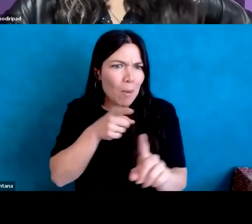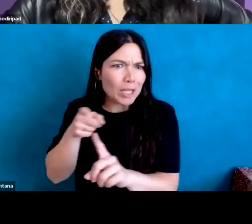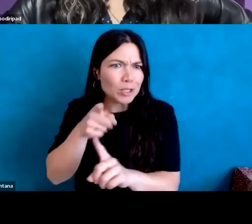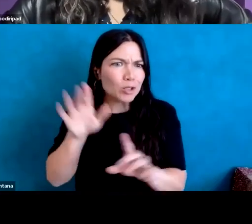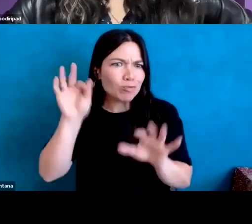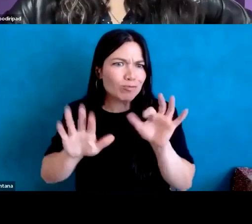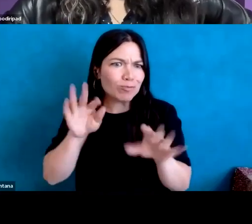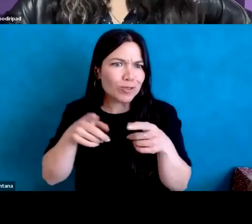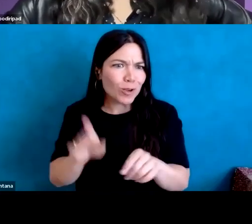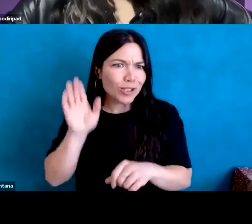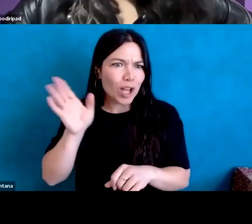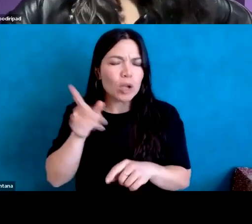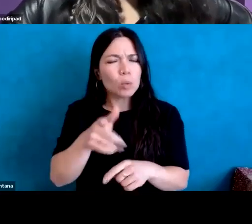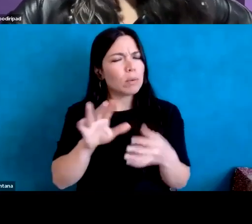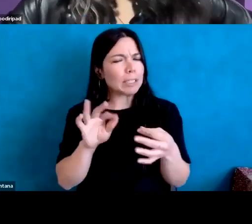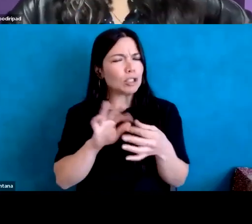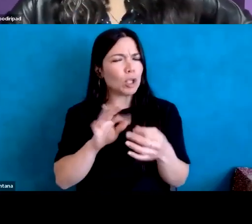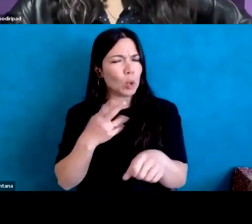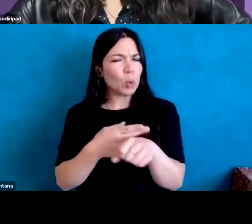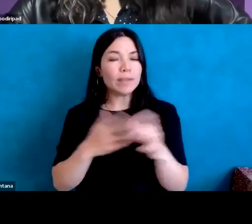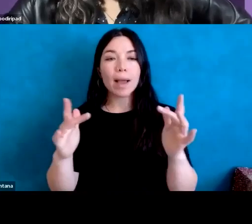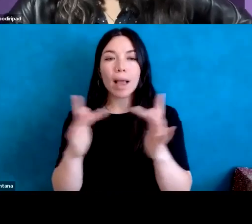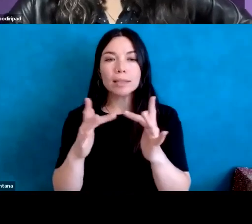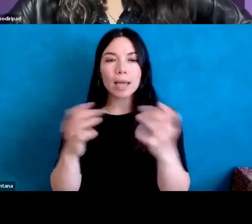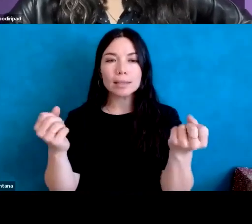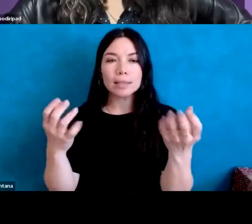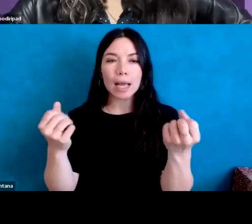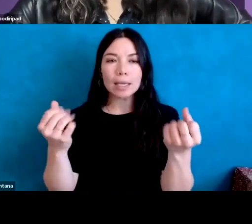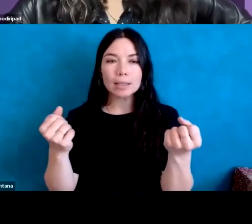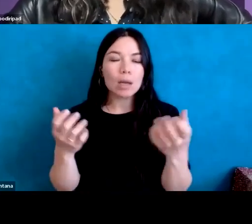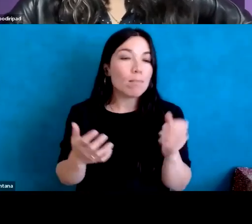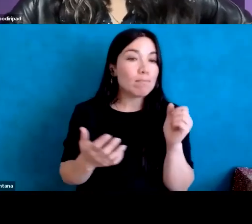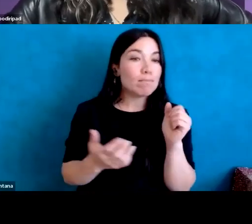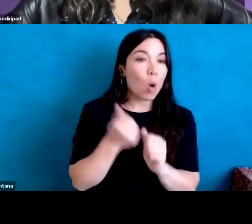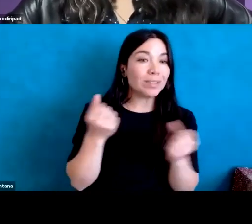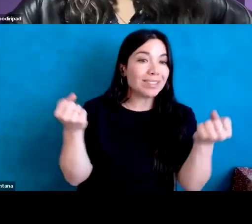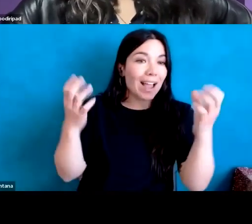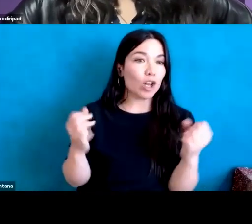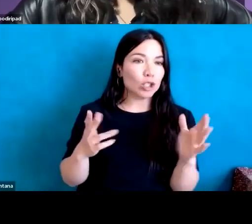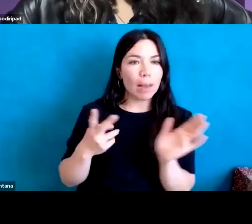You mentioned the use of contact signing and also most signers being bilingual in their written/spoken language."